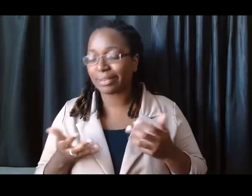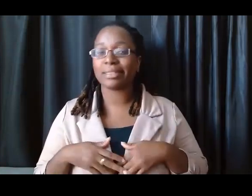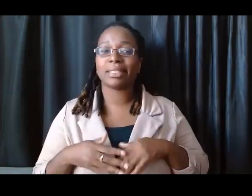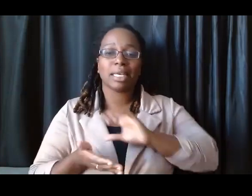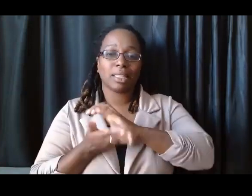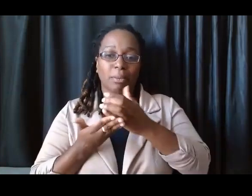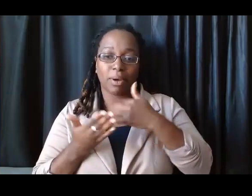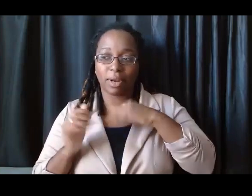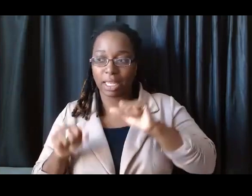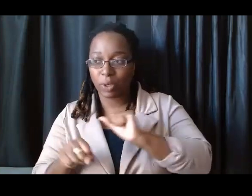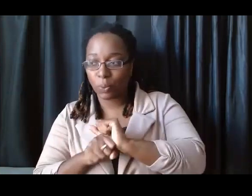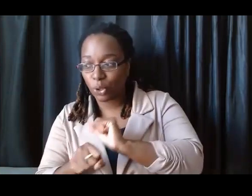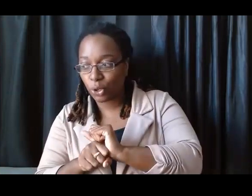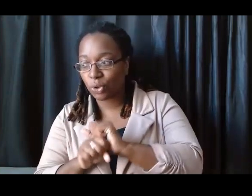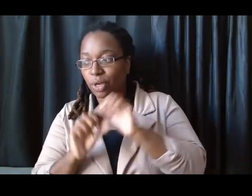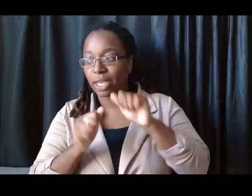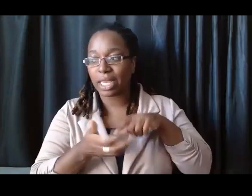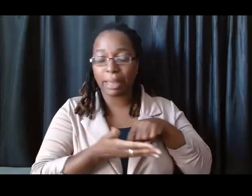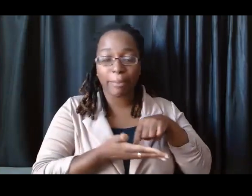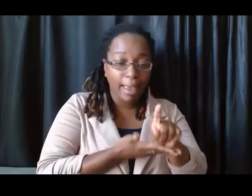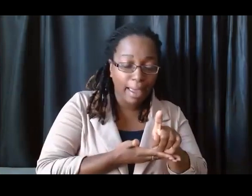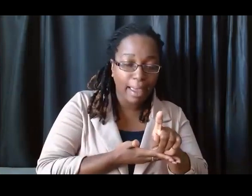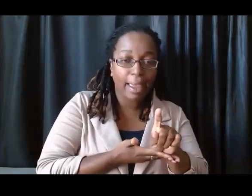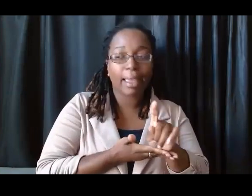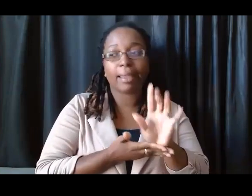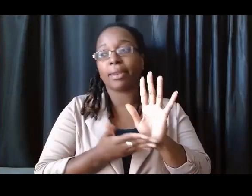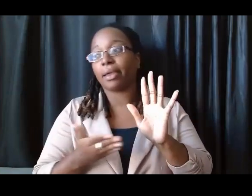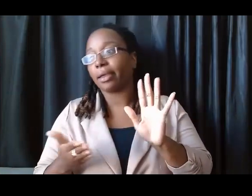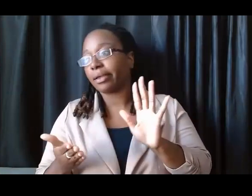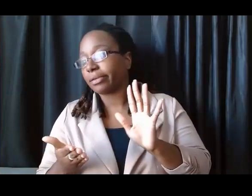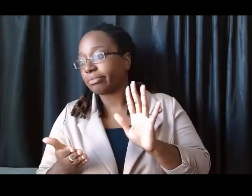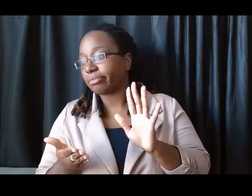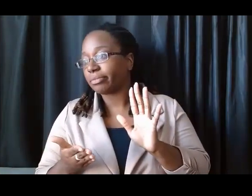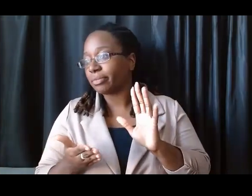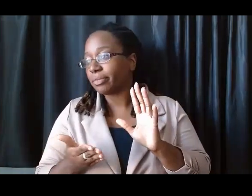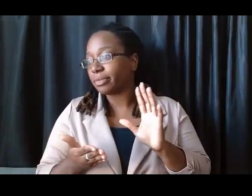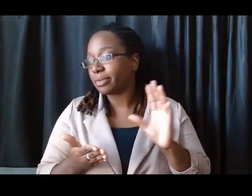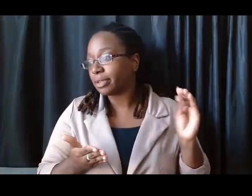given what I could pay given this work and given the number of customers that I think I can get.